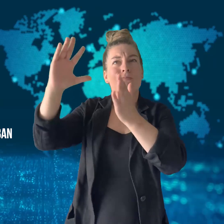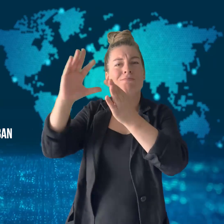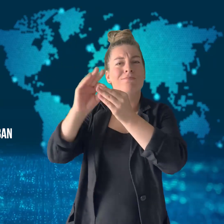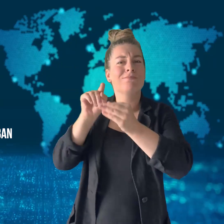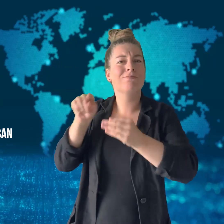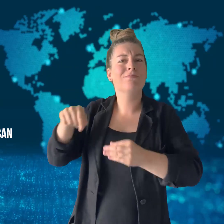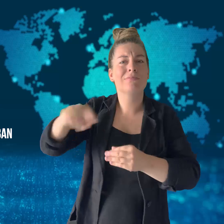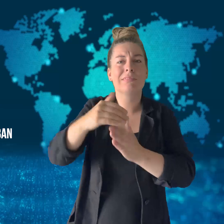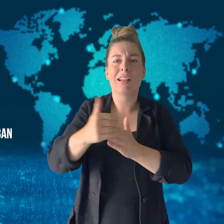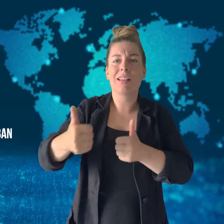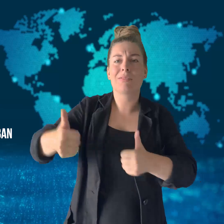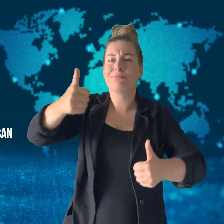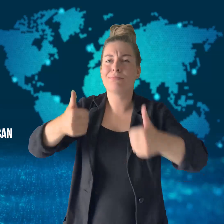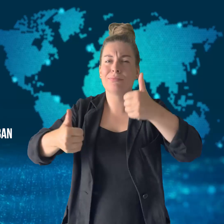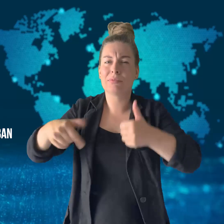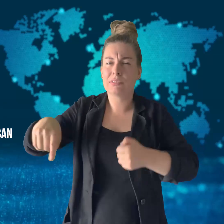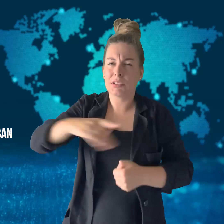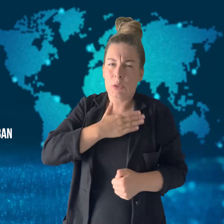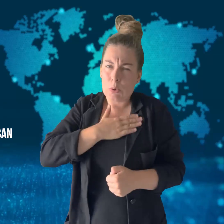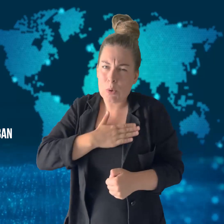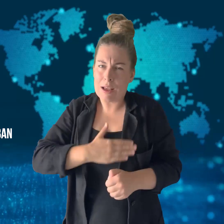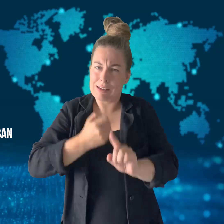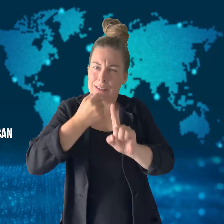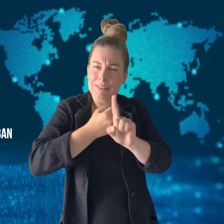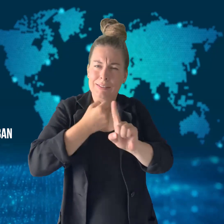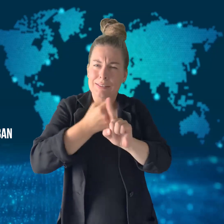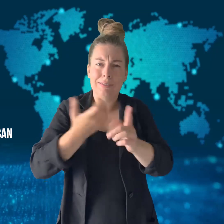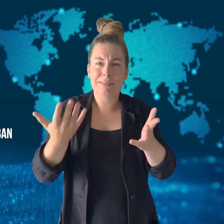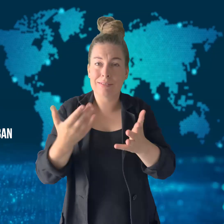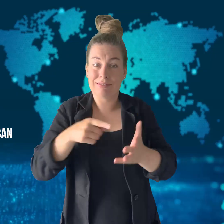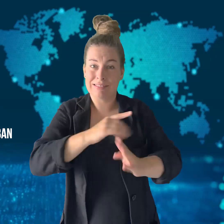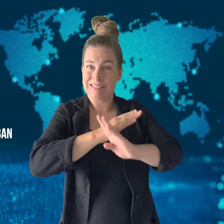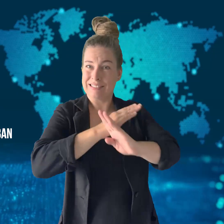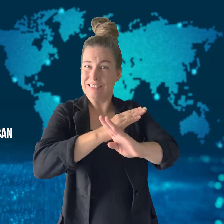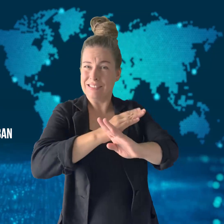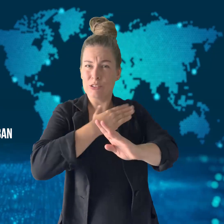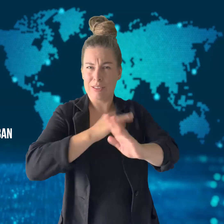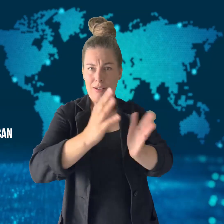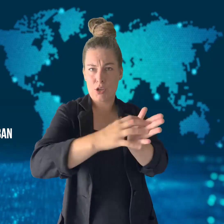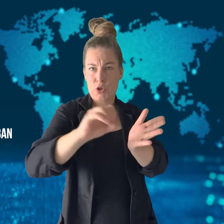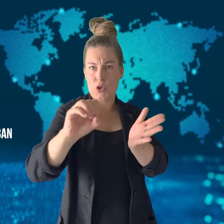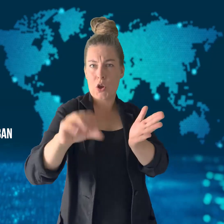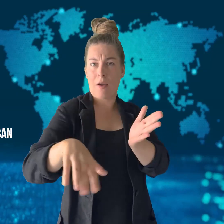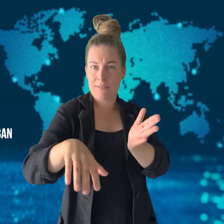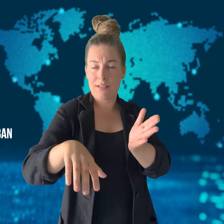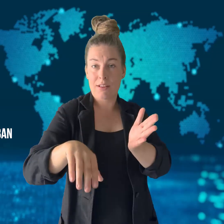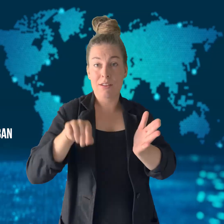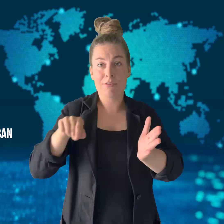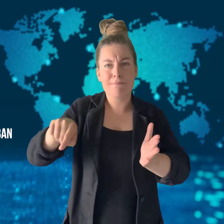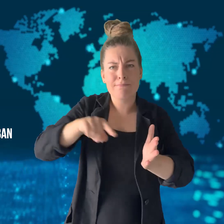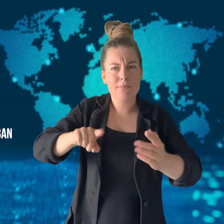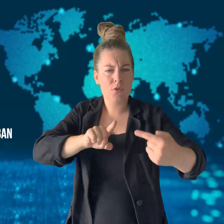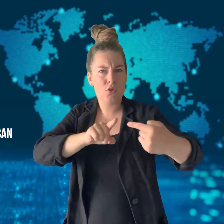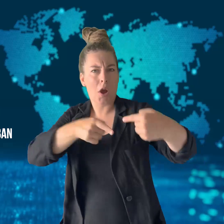Religious leaders have pushed for that ban to be reversed.